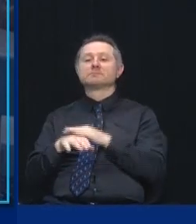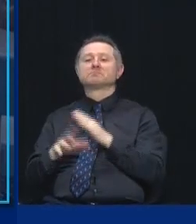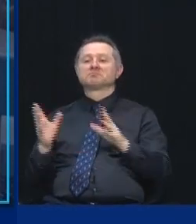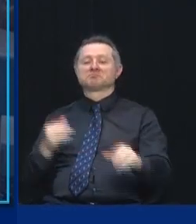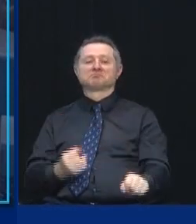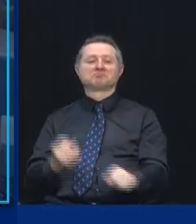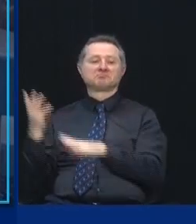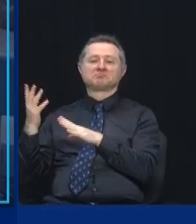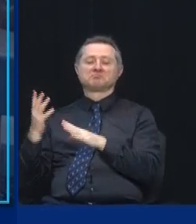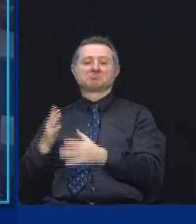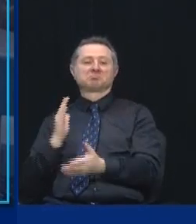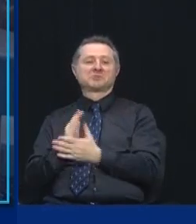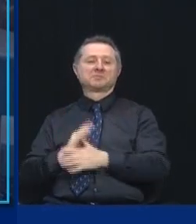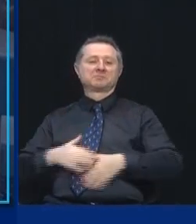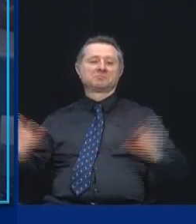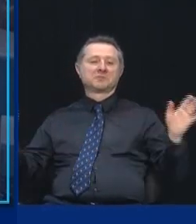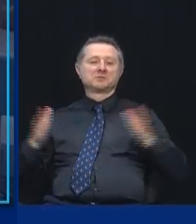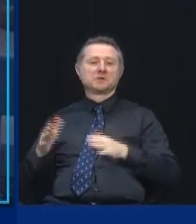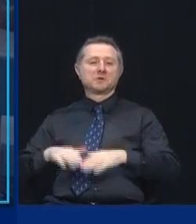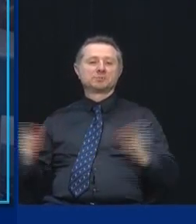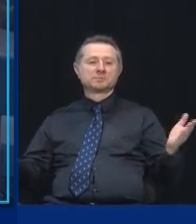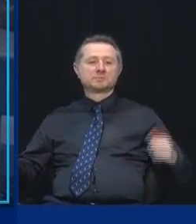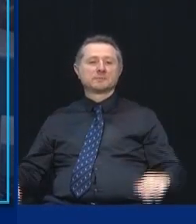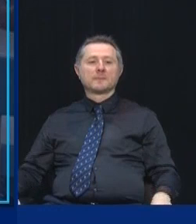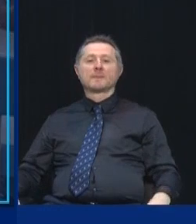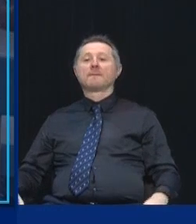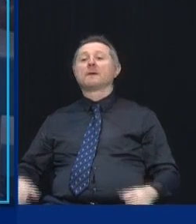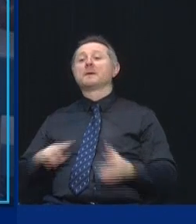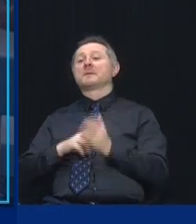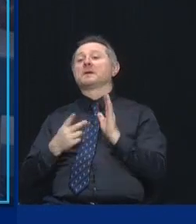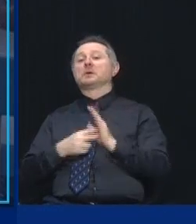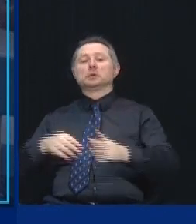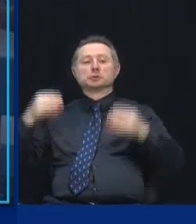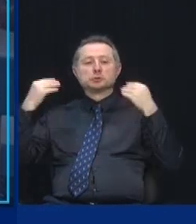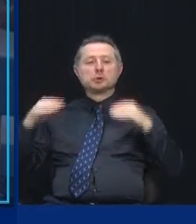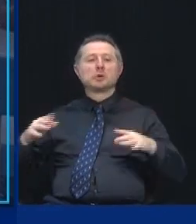BEGINNING WEDNESDAY MAY 19th, MOST CAPACITY RESTRICTIONS WILL